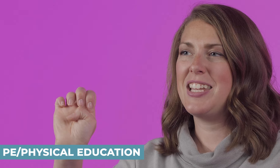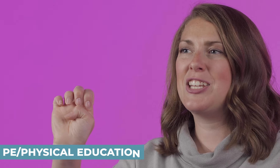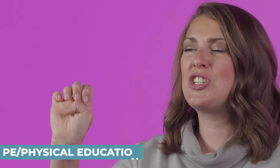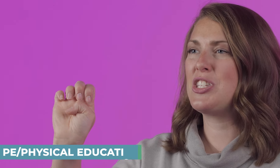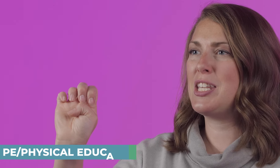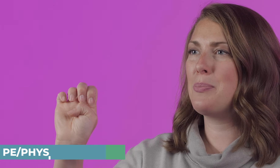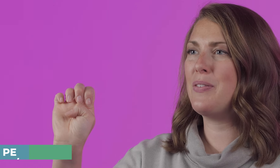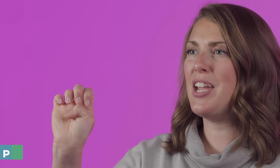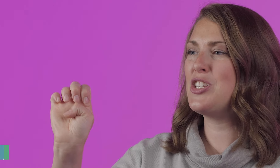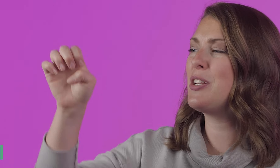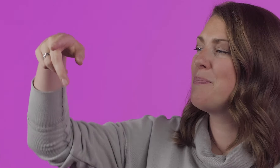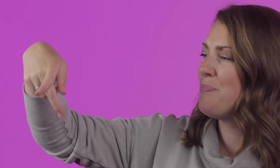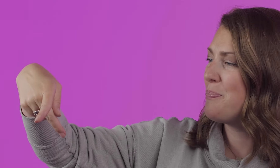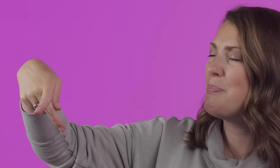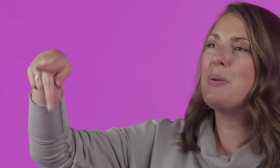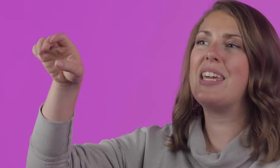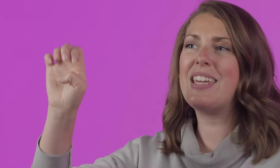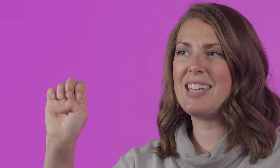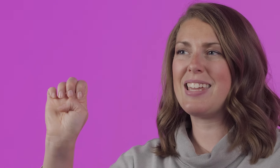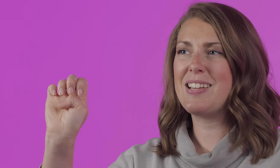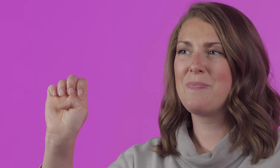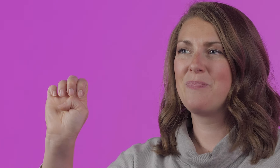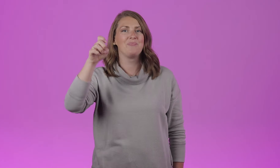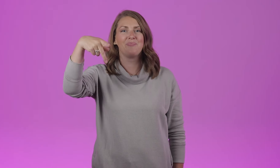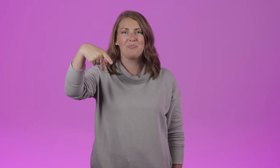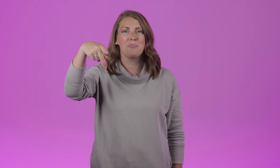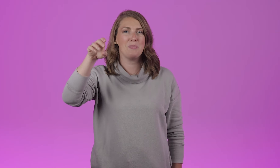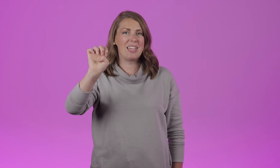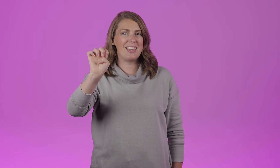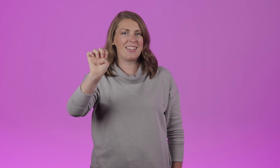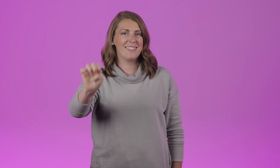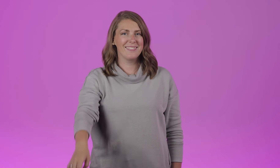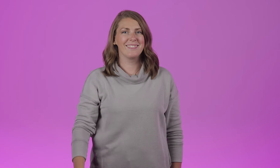It's just the abbreviation P-E PE